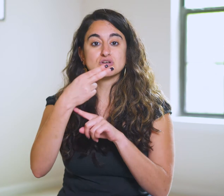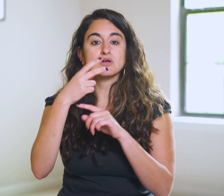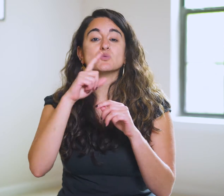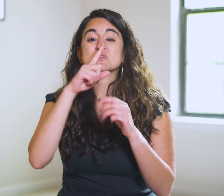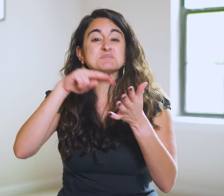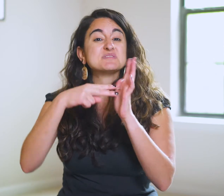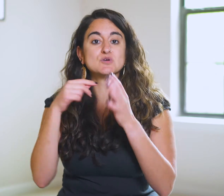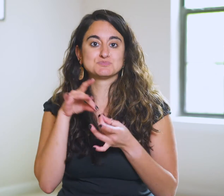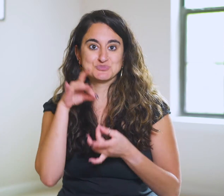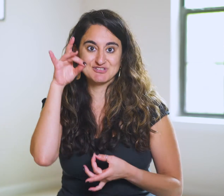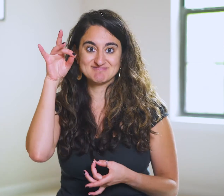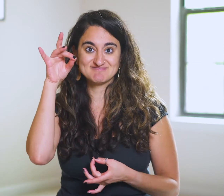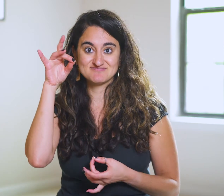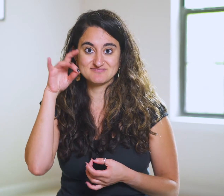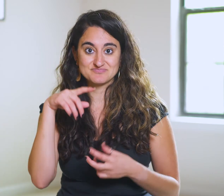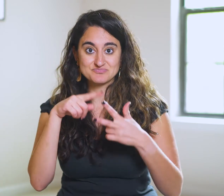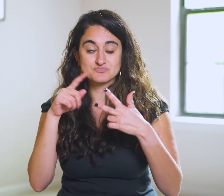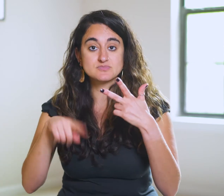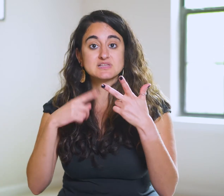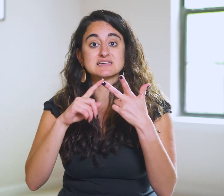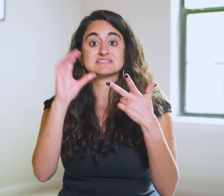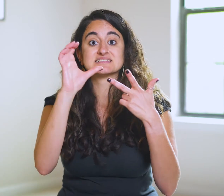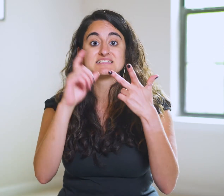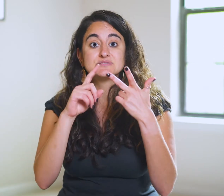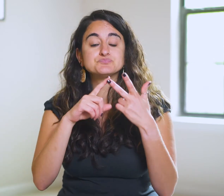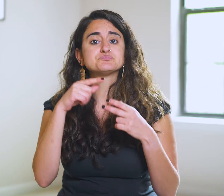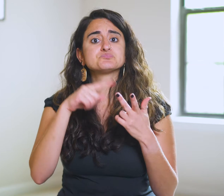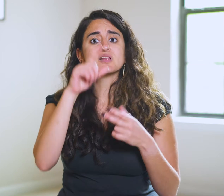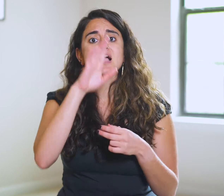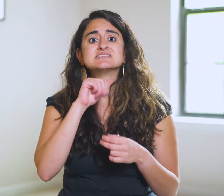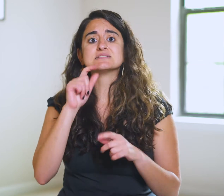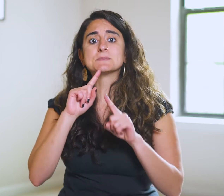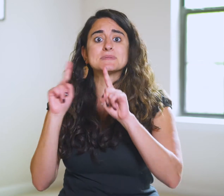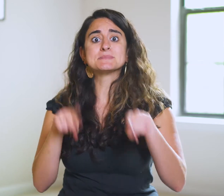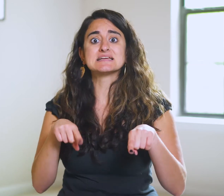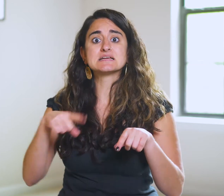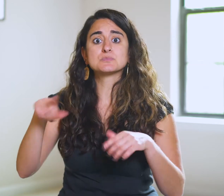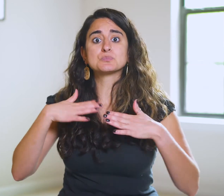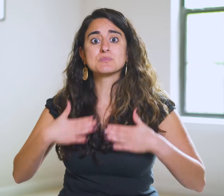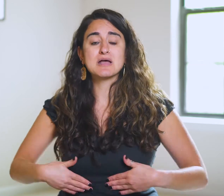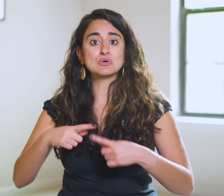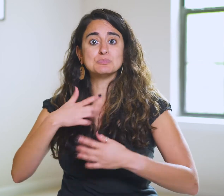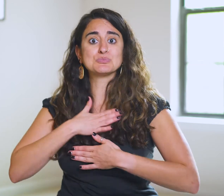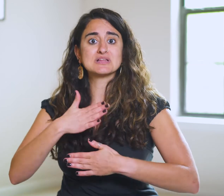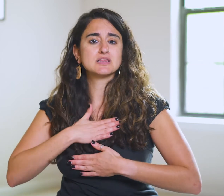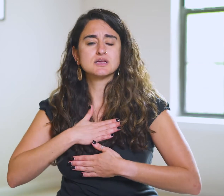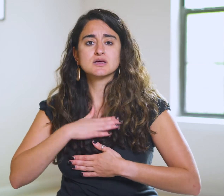which is more often translated as spirit. c) God doesn’t command the bodies to breathe;